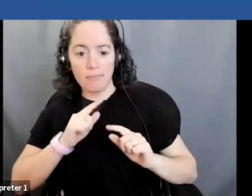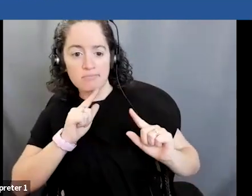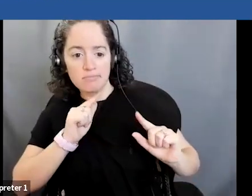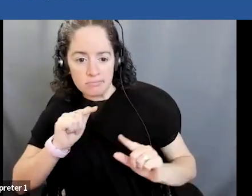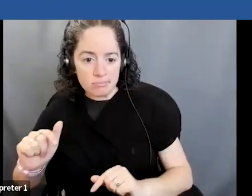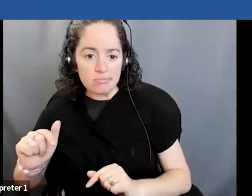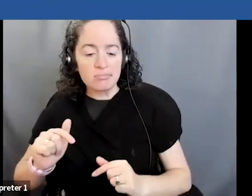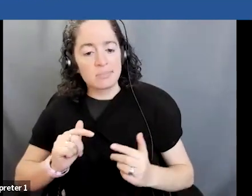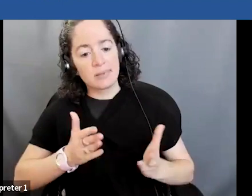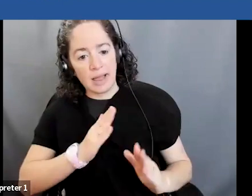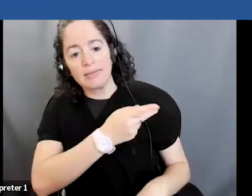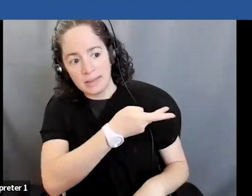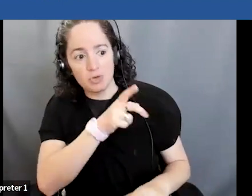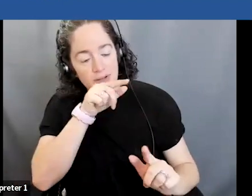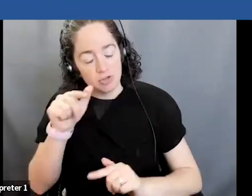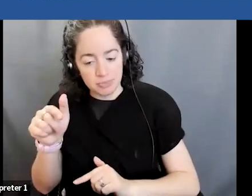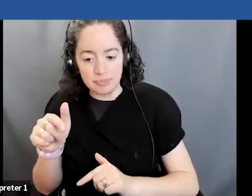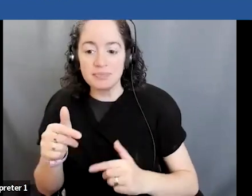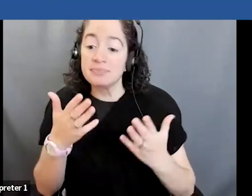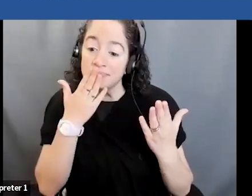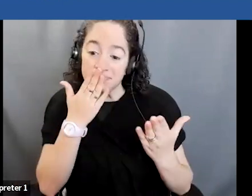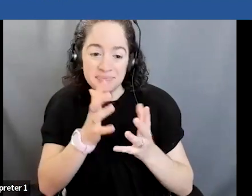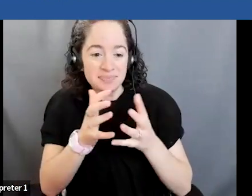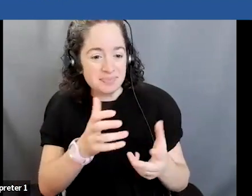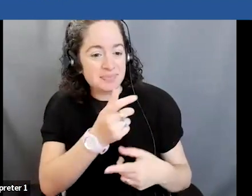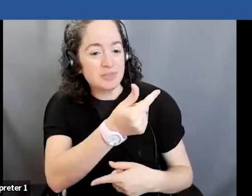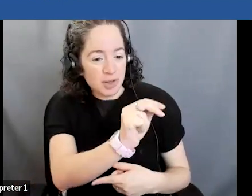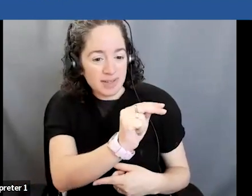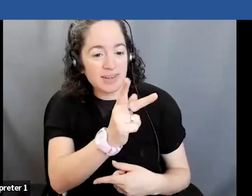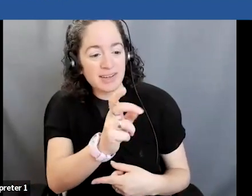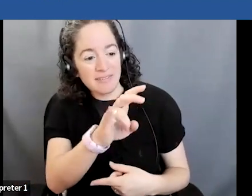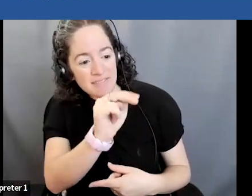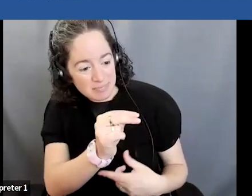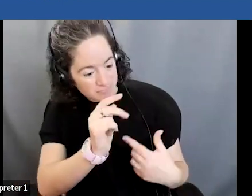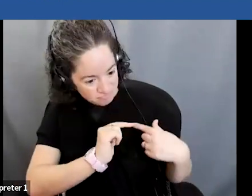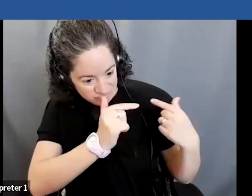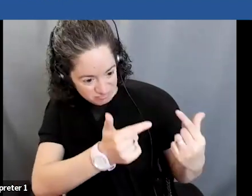Thanks so much, Gen and Kevin. Welcome and take it away. All right. I am Gen Herres,